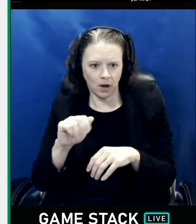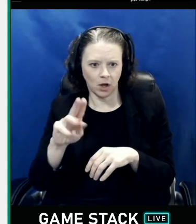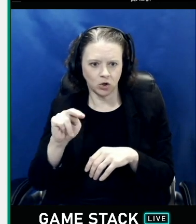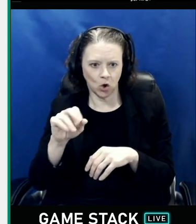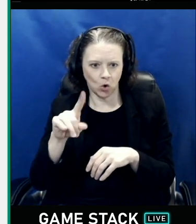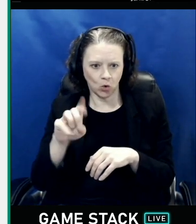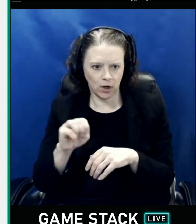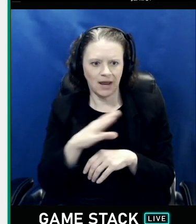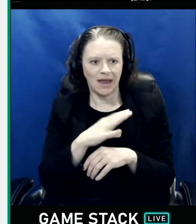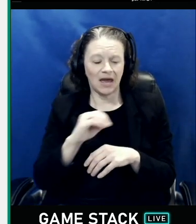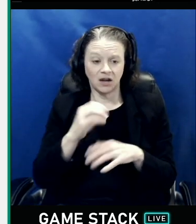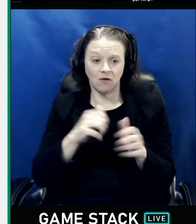size as a constant.